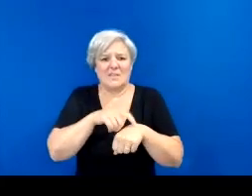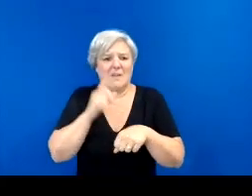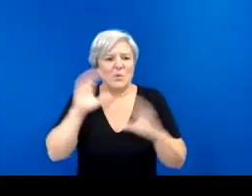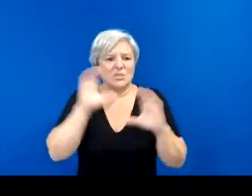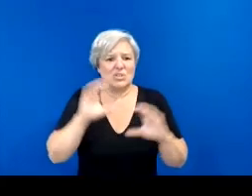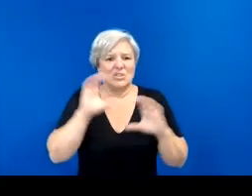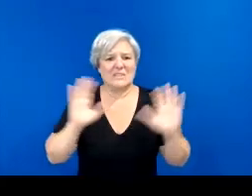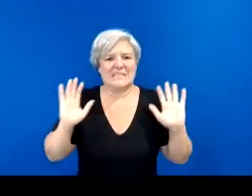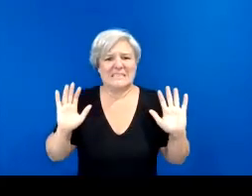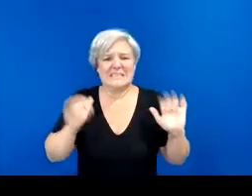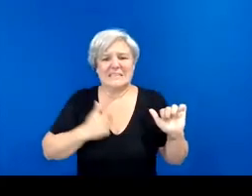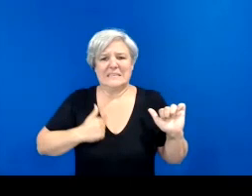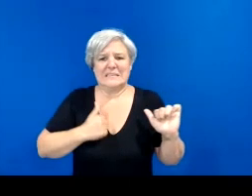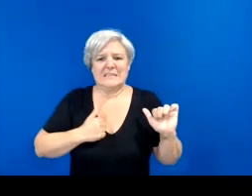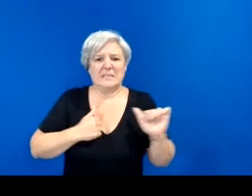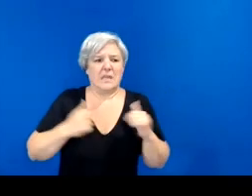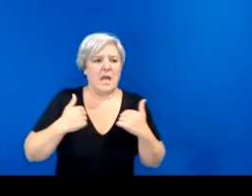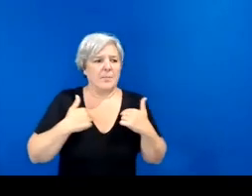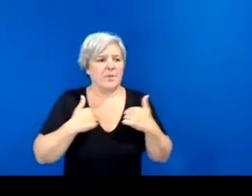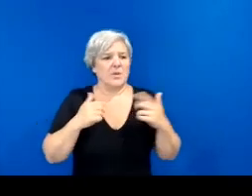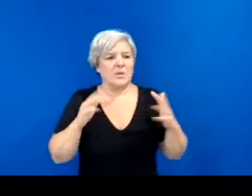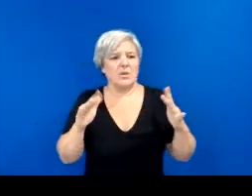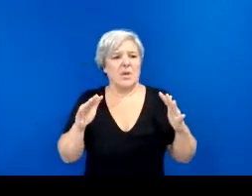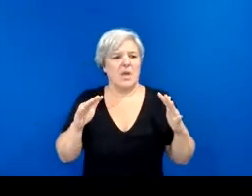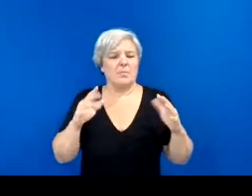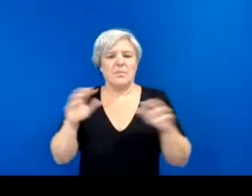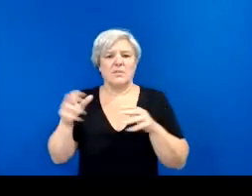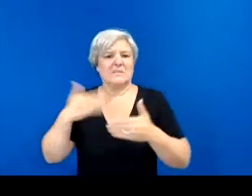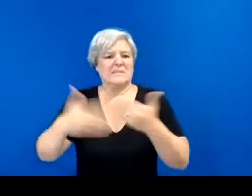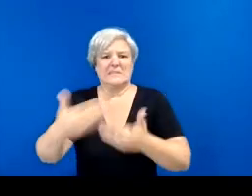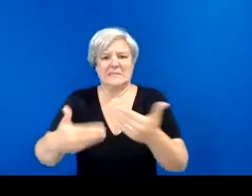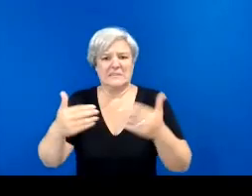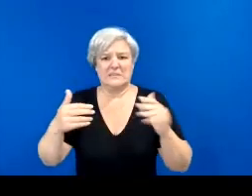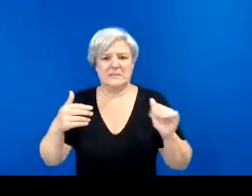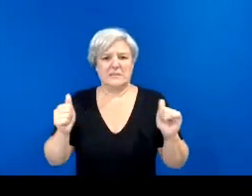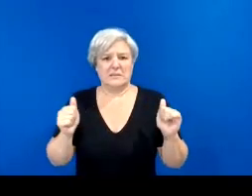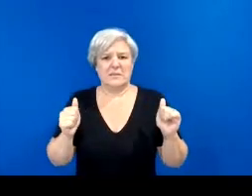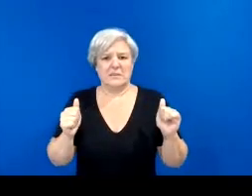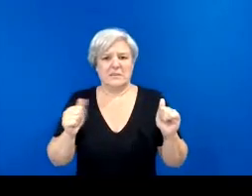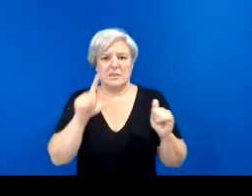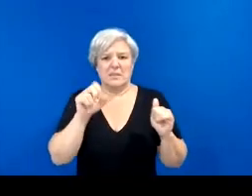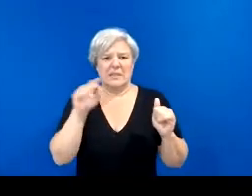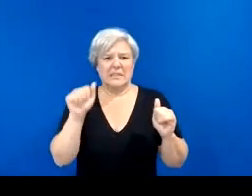Okay, So yeah, so I'm going to I'm going to just fast forward to. Okay. Linda K., Are you, are you.